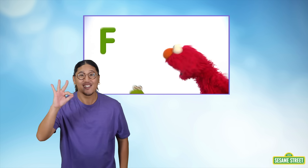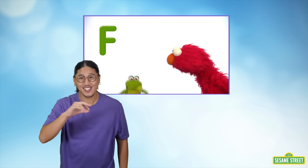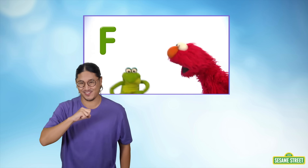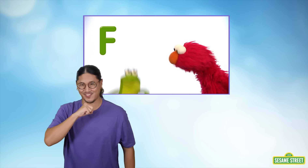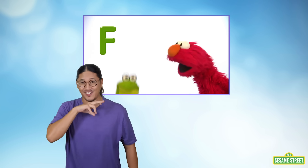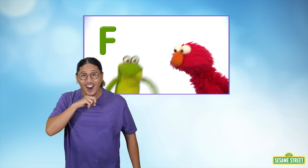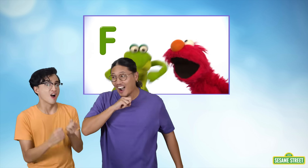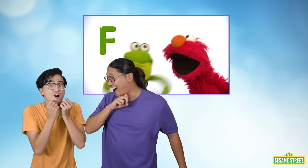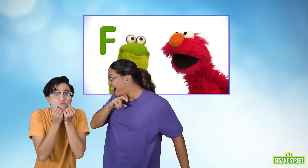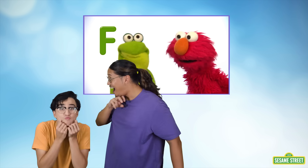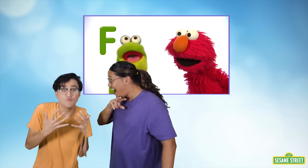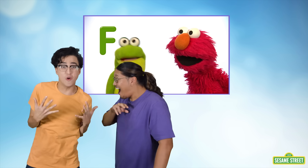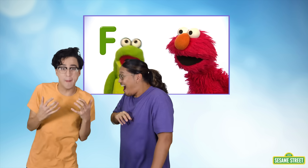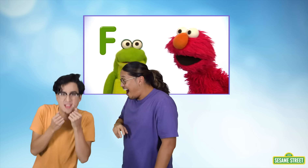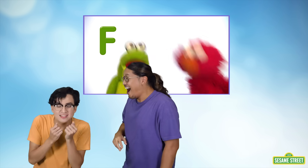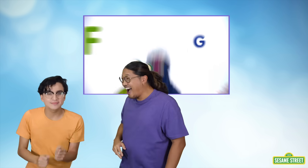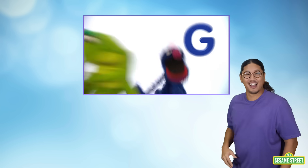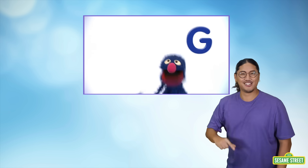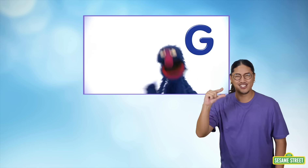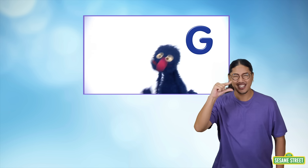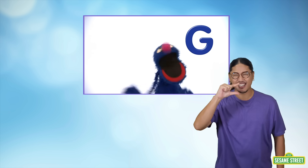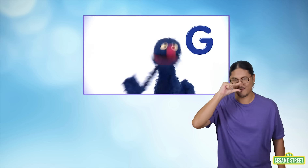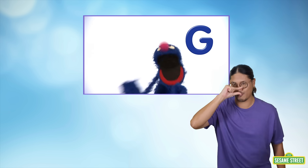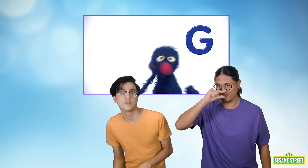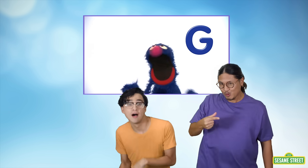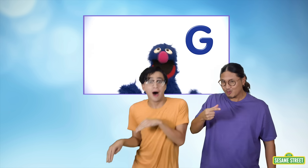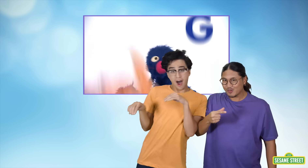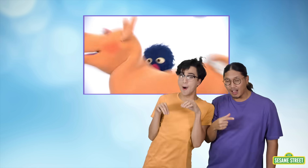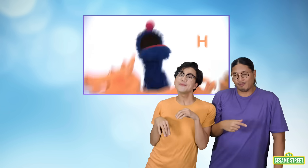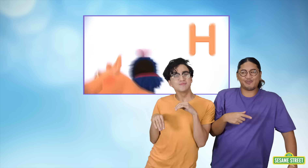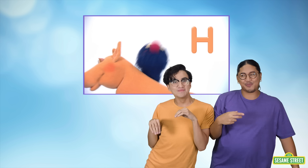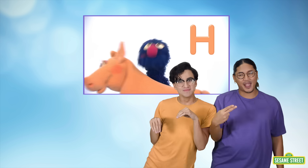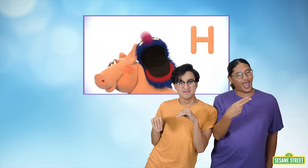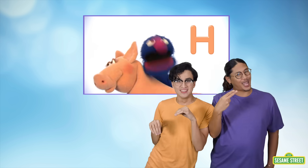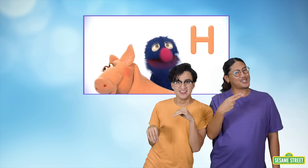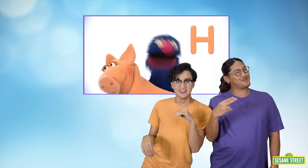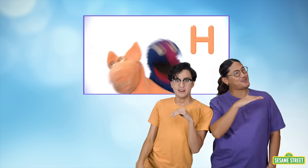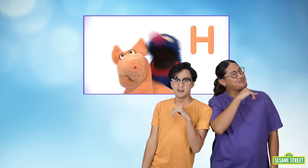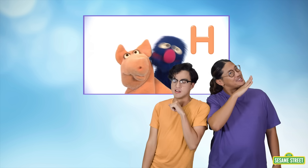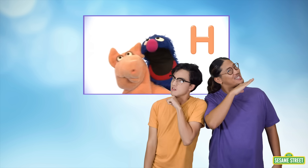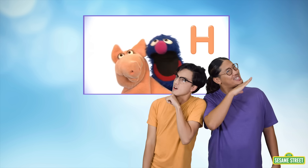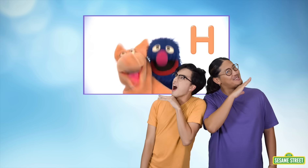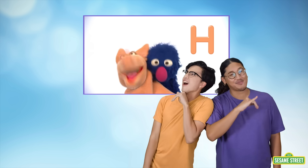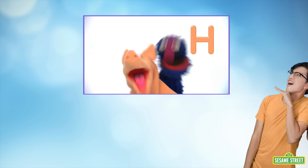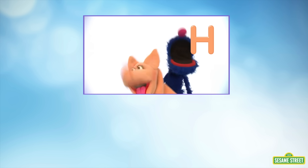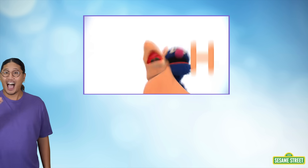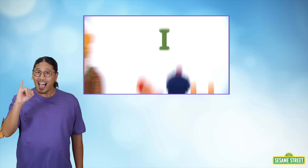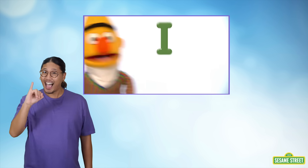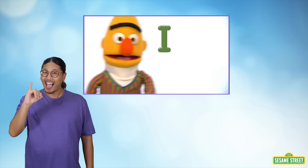F is for frog Ribbit G if for Grover H is for hog Oink oink